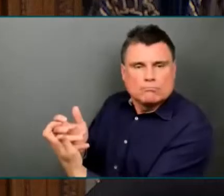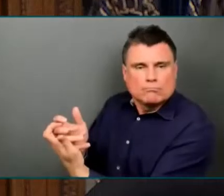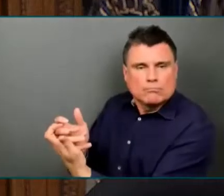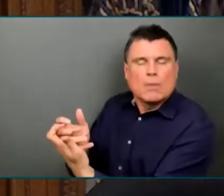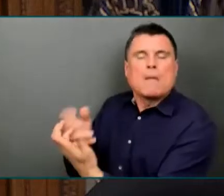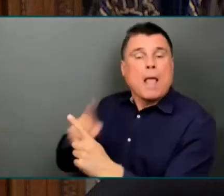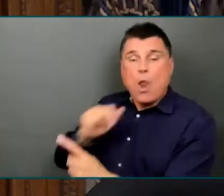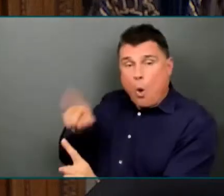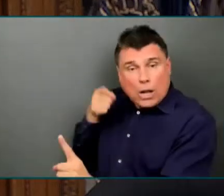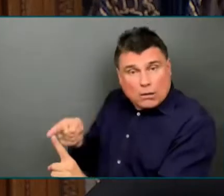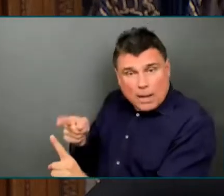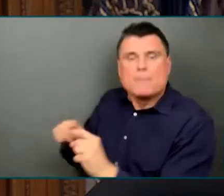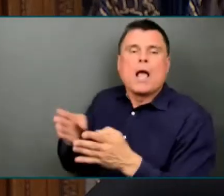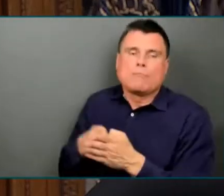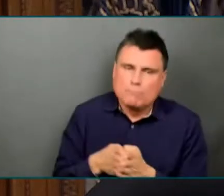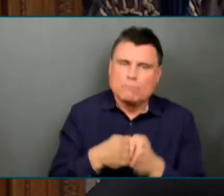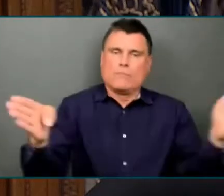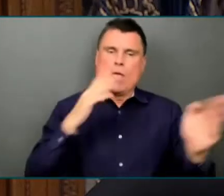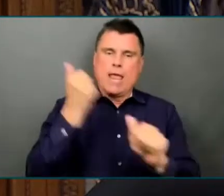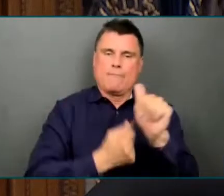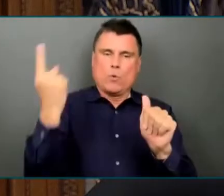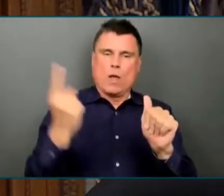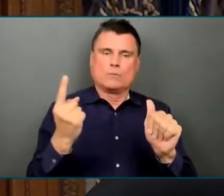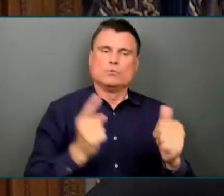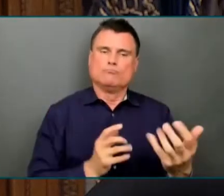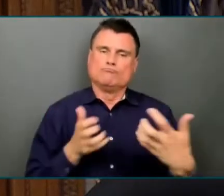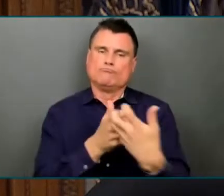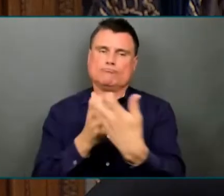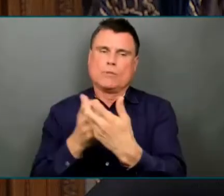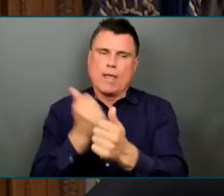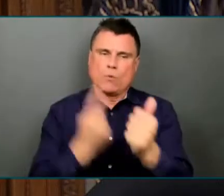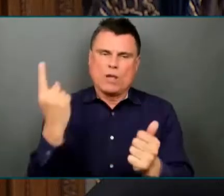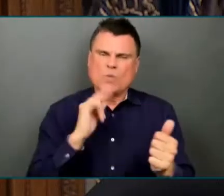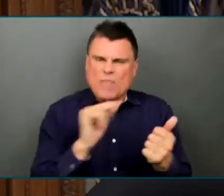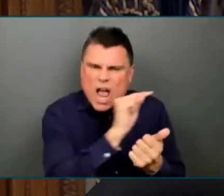In order for us to make life better for people with disabilities,